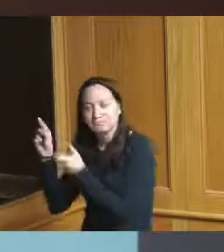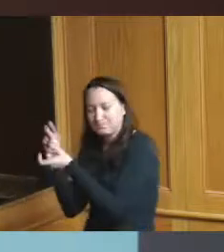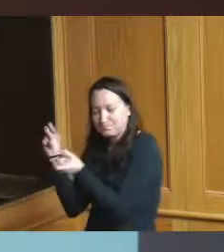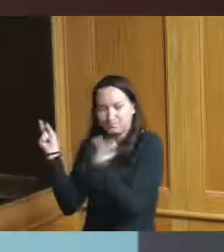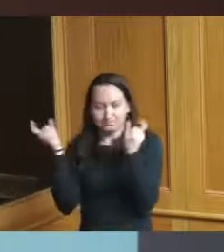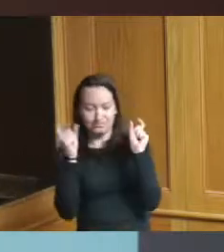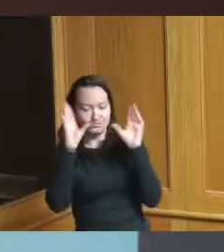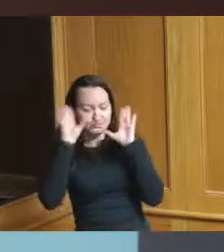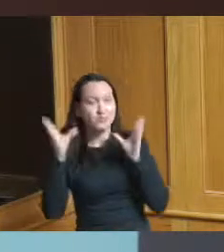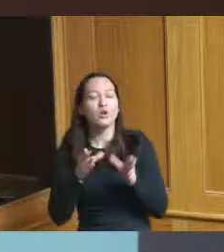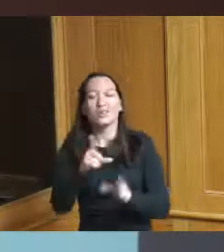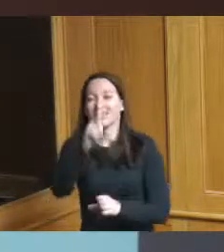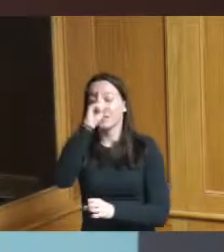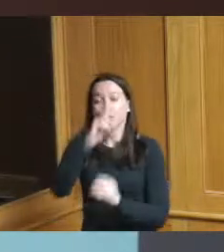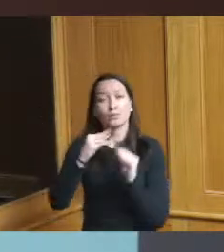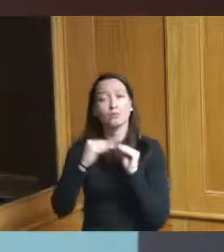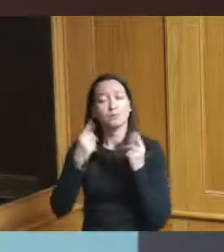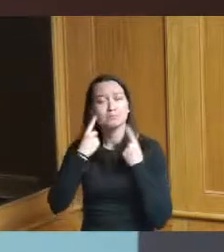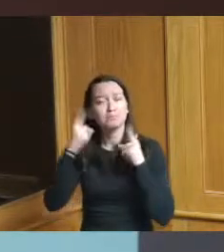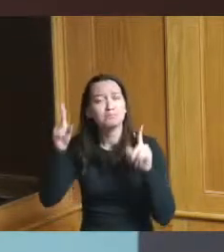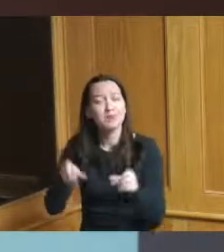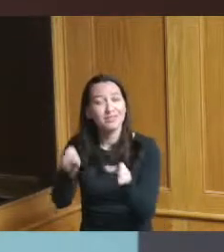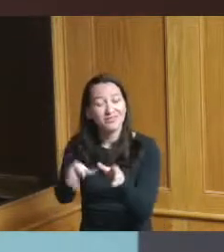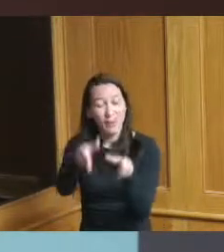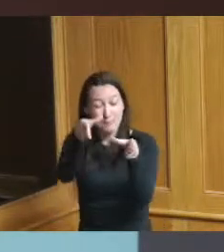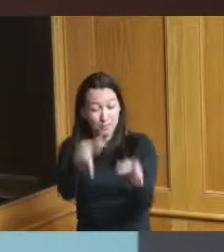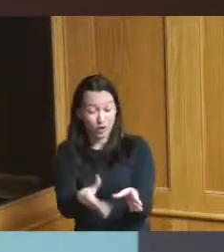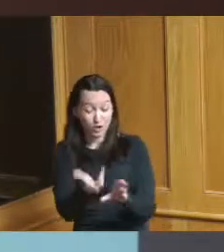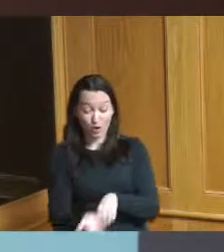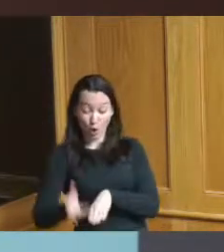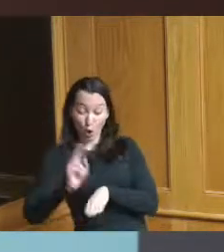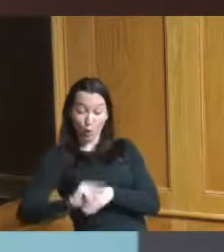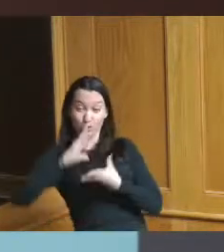we find it to be much more effective when someone can share their own a story right